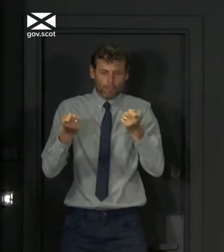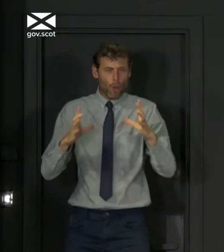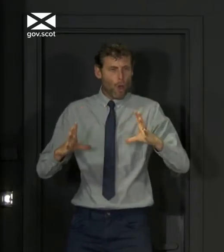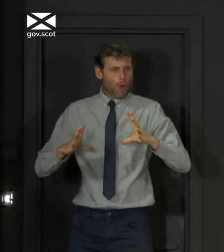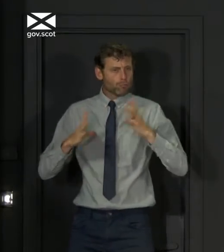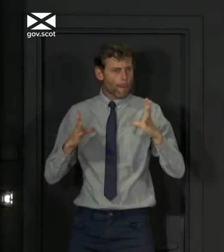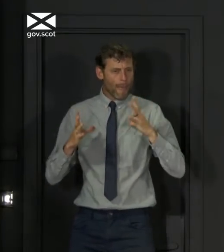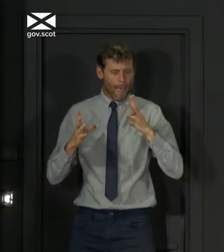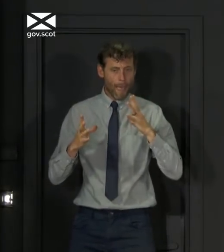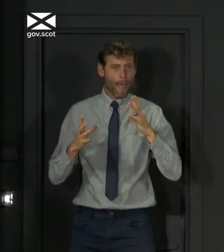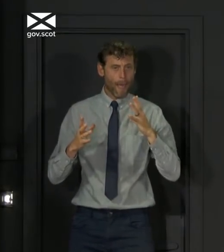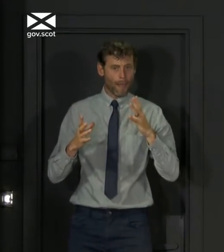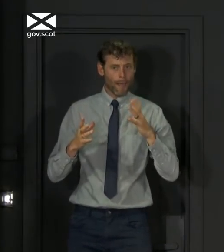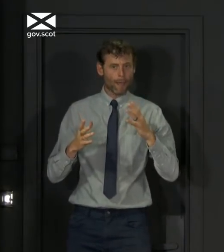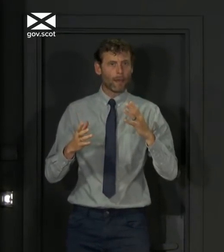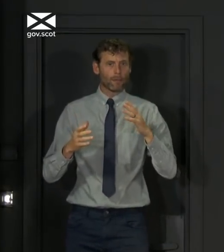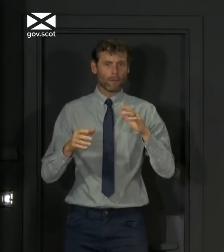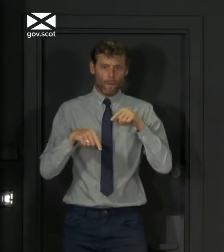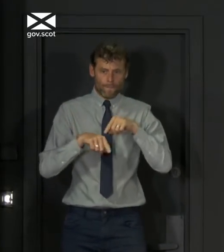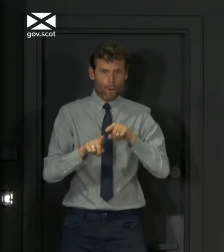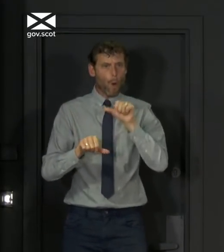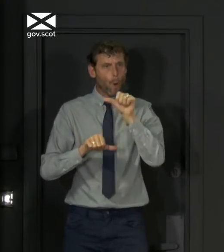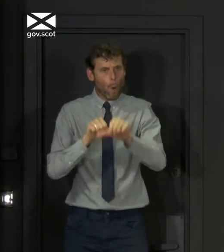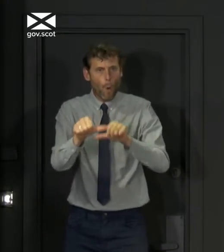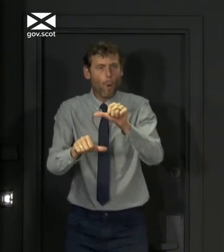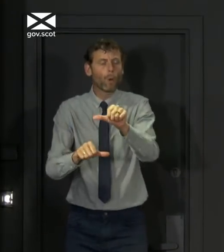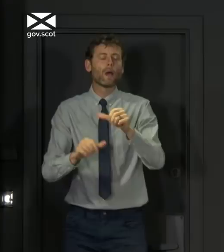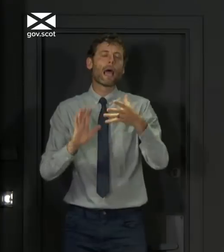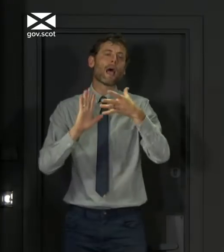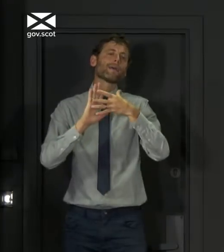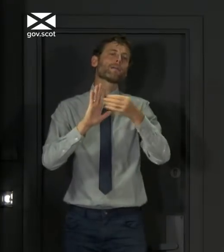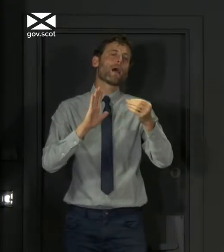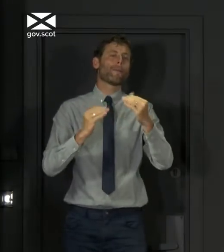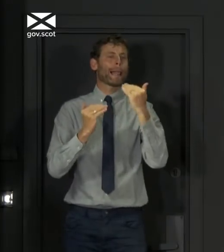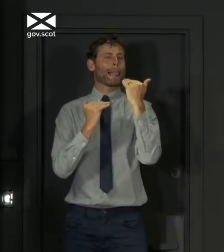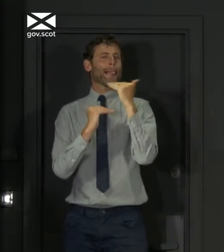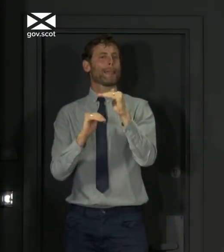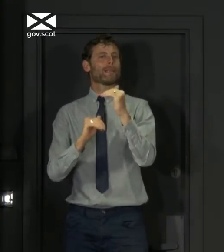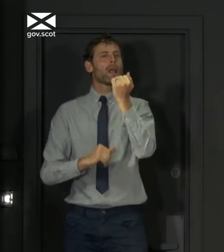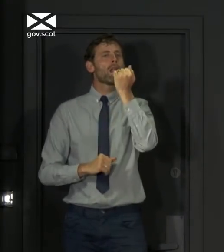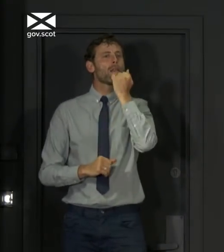are allowed in store at any one time; new processes for cleaning items and quarantining